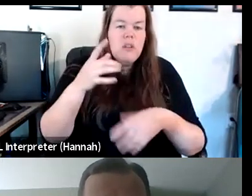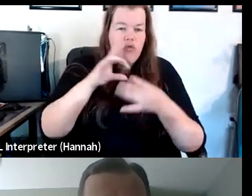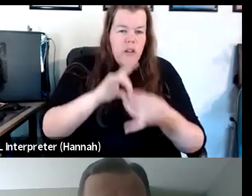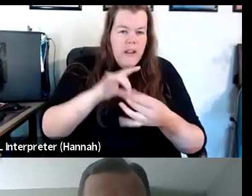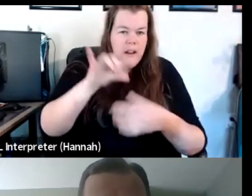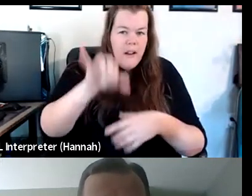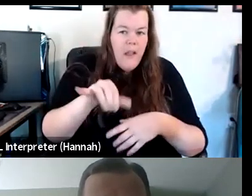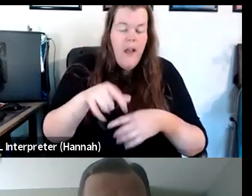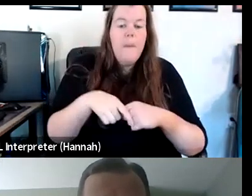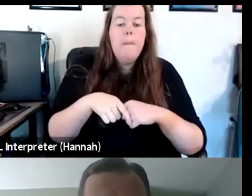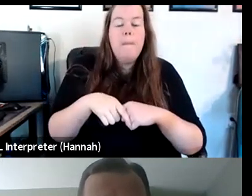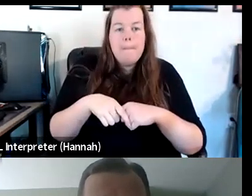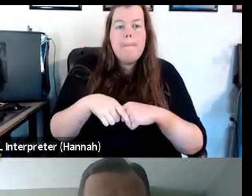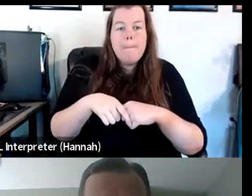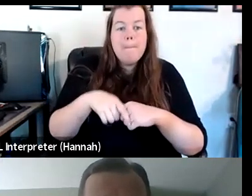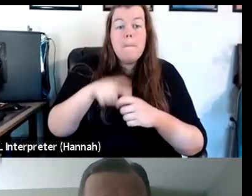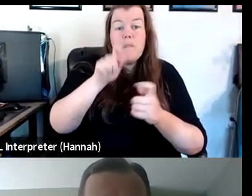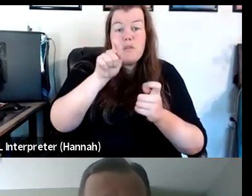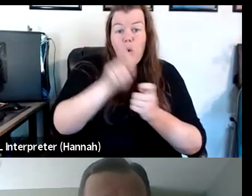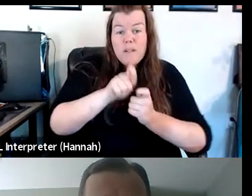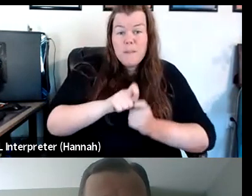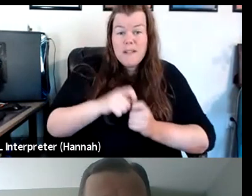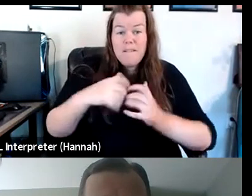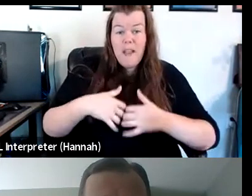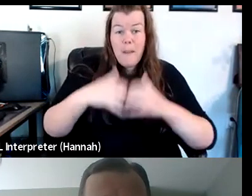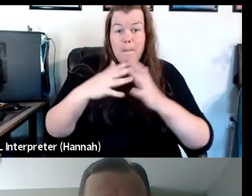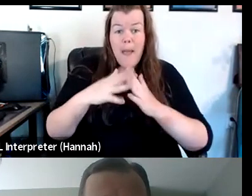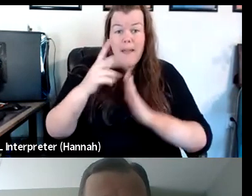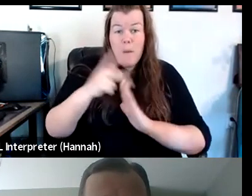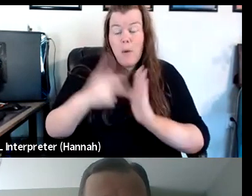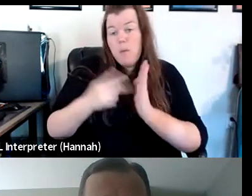even though the like specific pilot program may not be replicated in other areas,